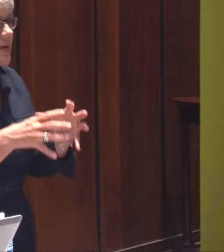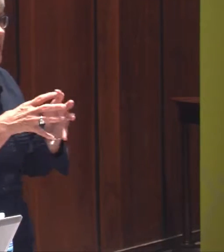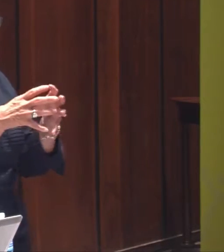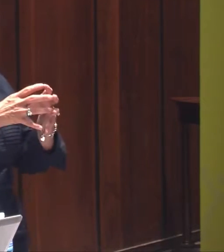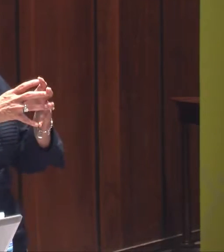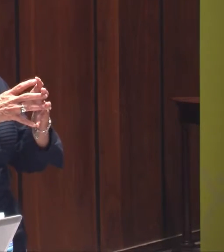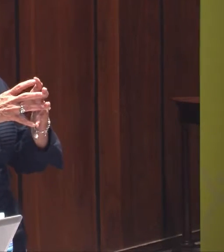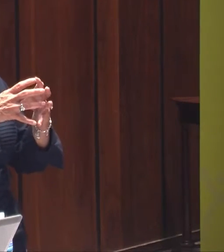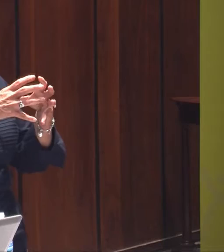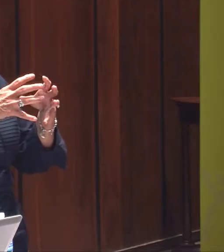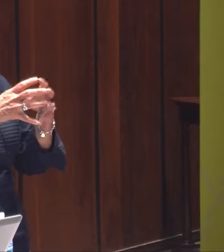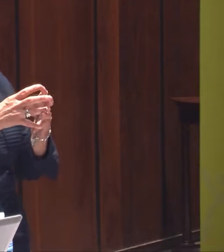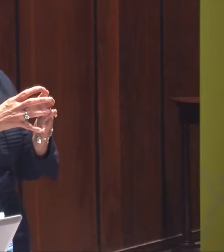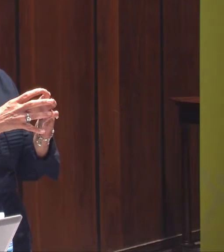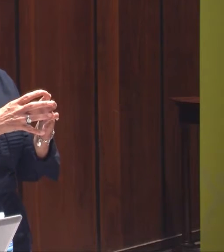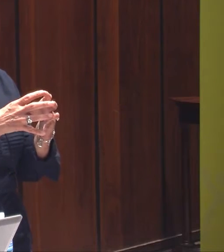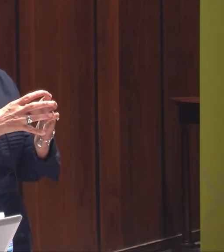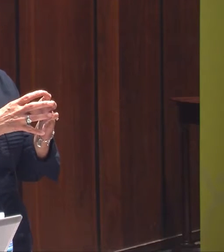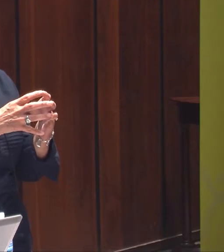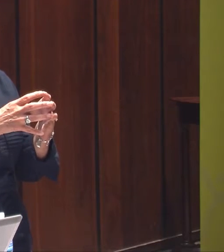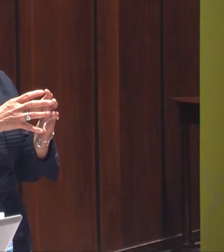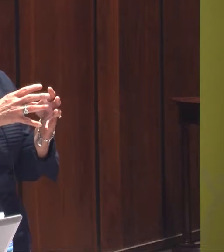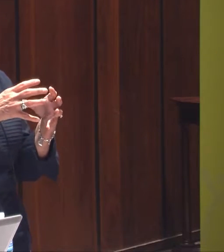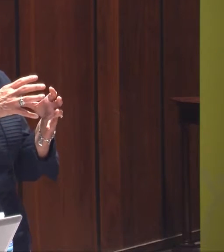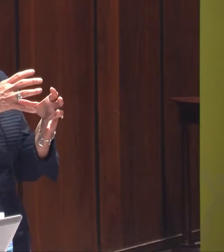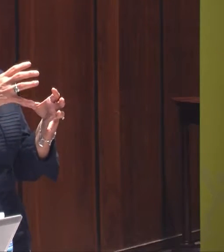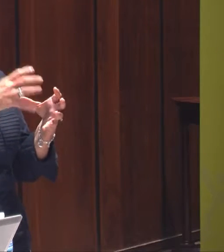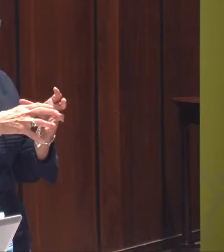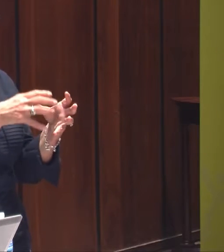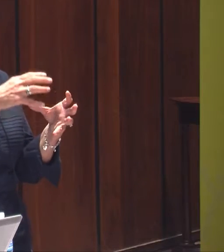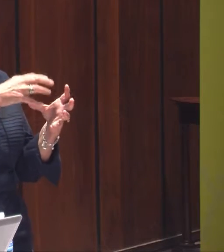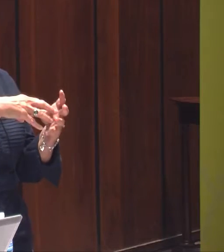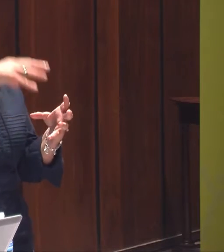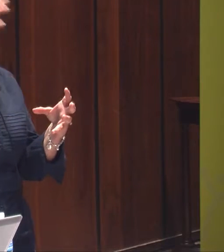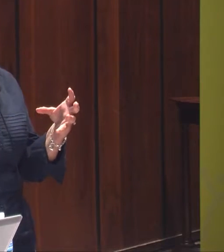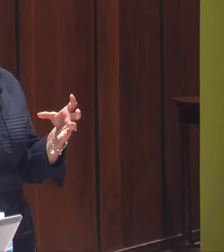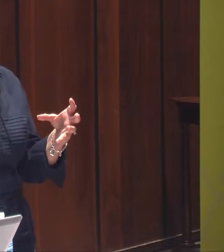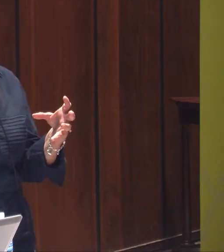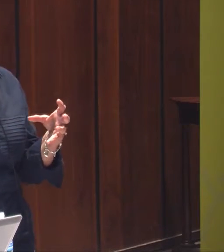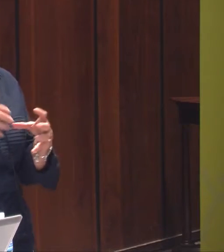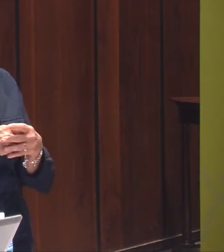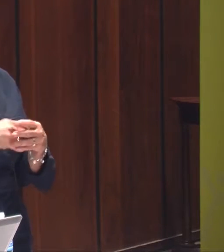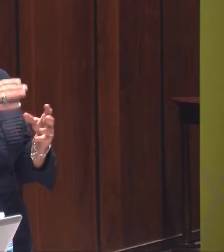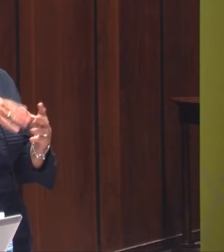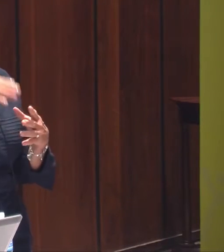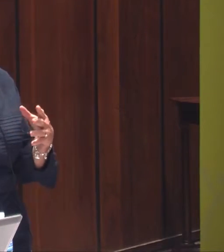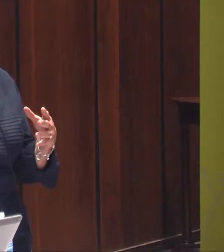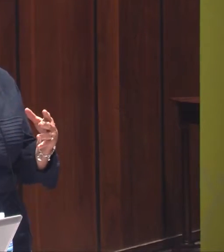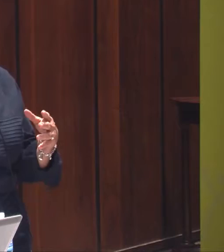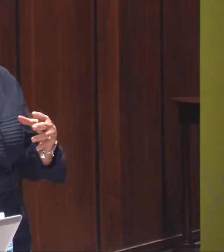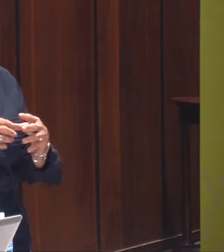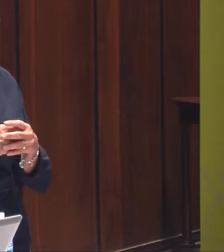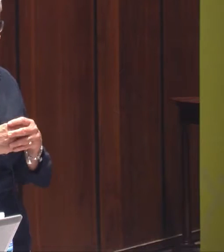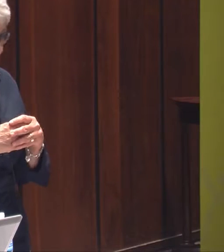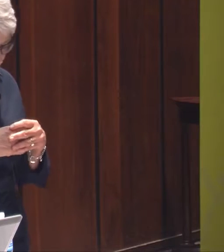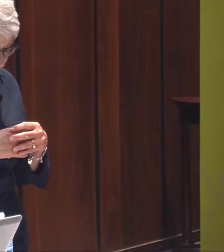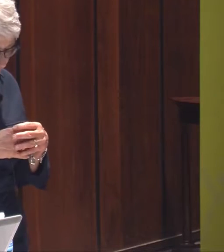some key things in early childhood development that have to happen before children can move on to the next step.